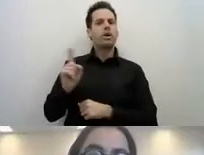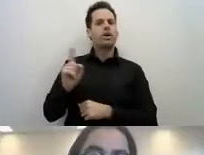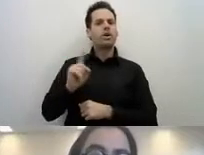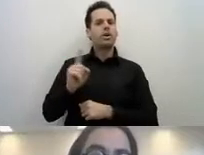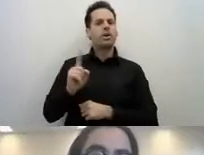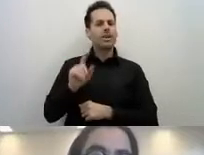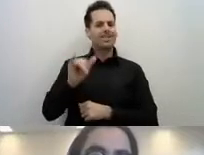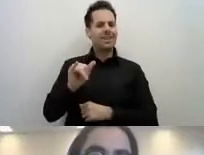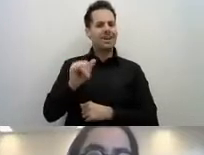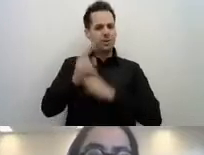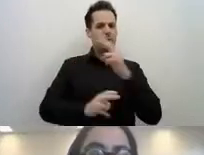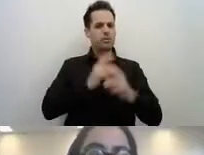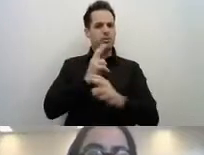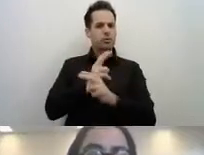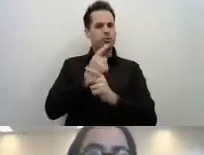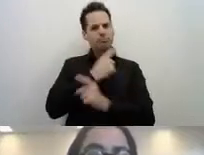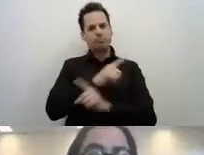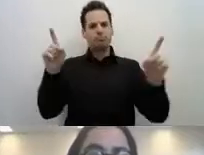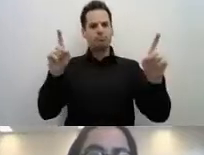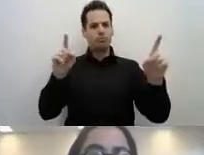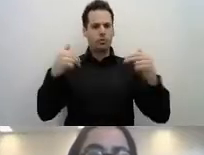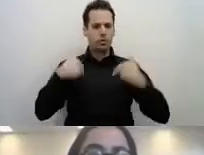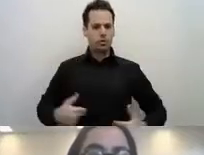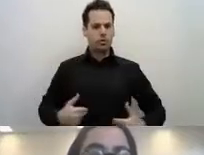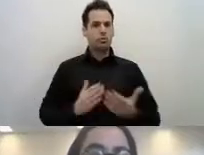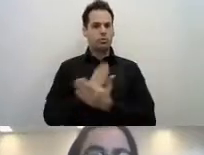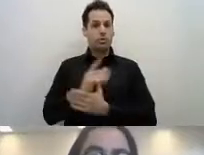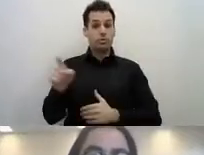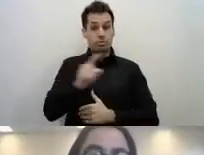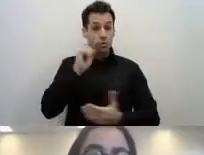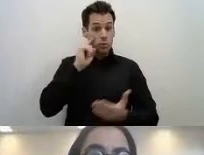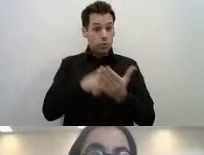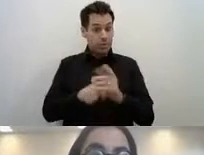declaration of human rights and on the screen you'll see on the left hand side